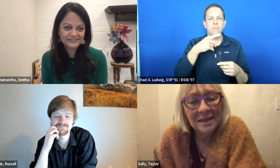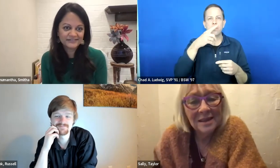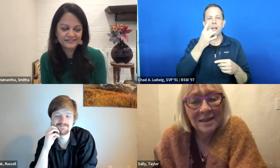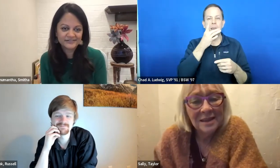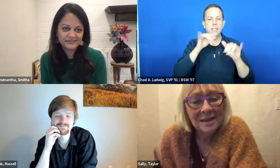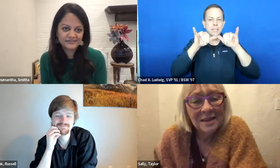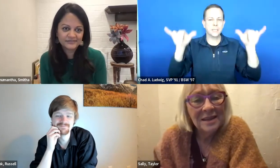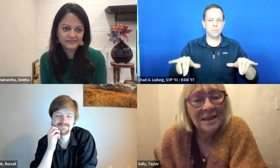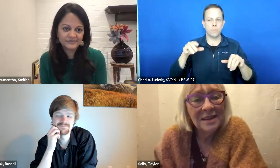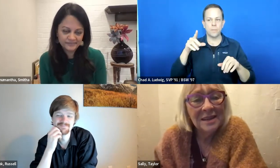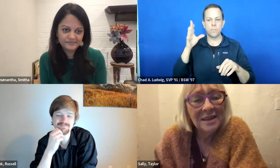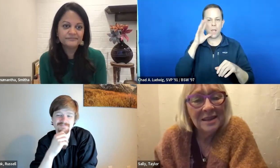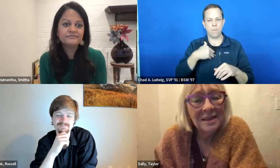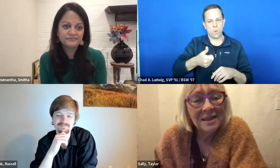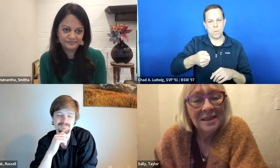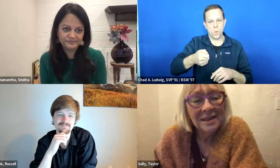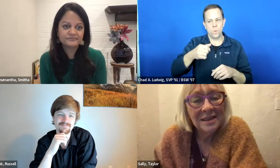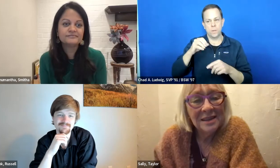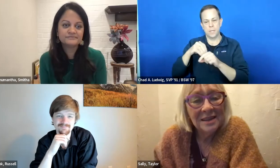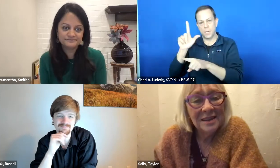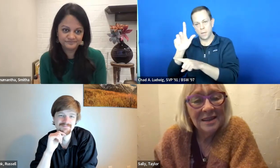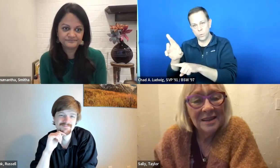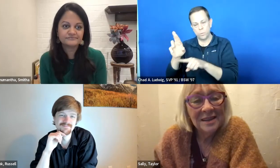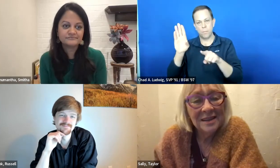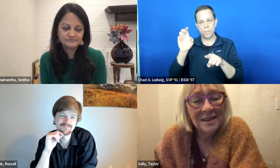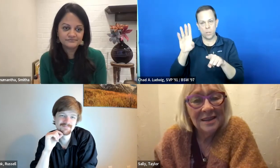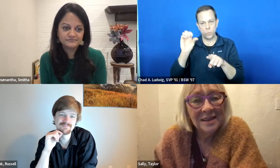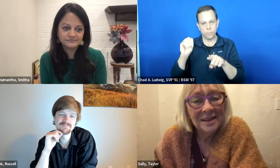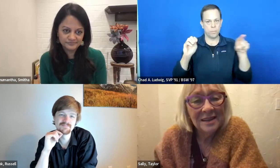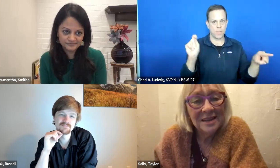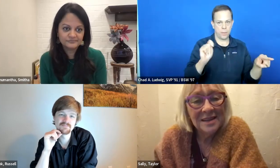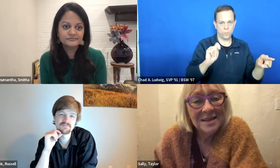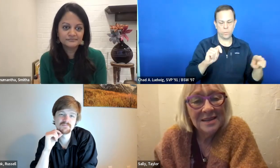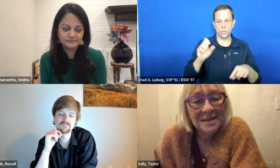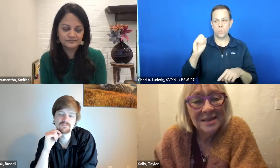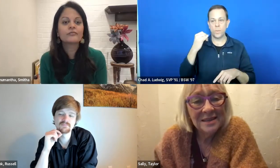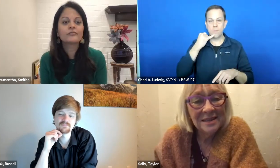that has happened since she's had it. We do also have a light system that is controlled